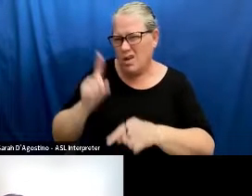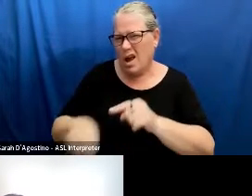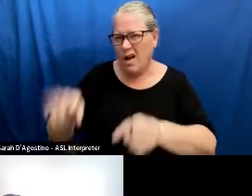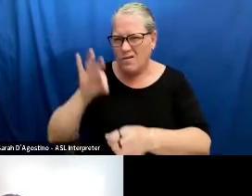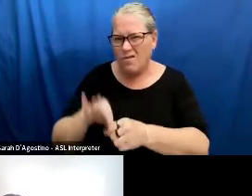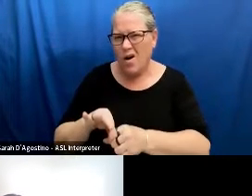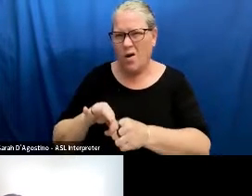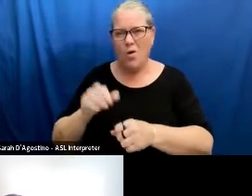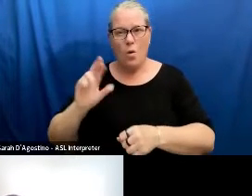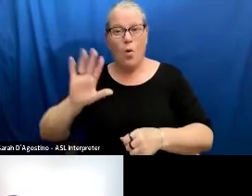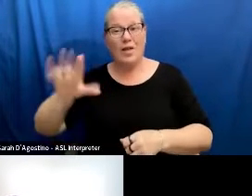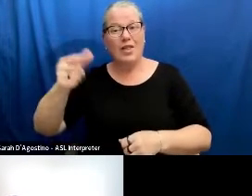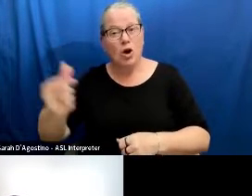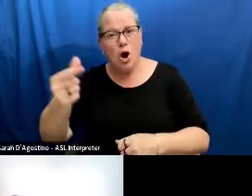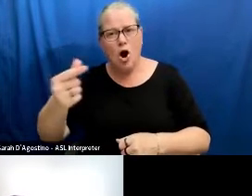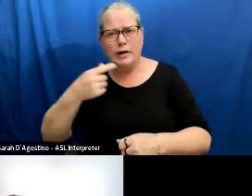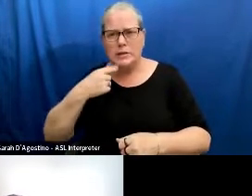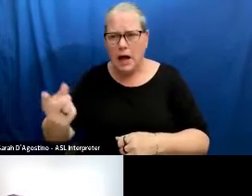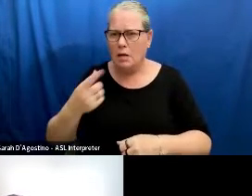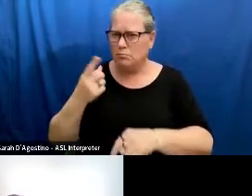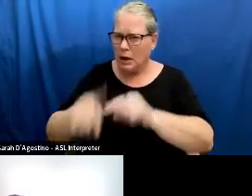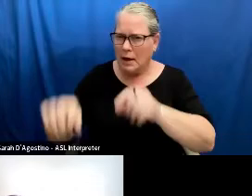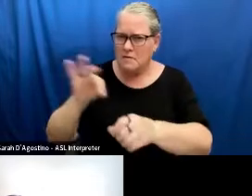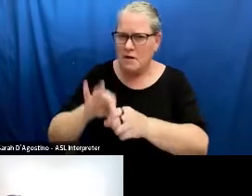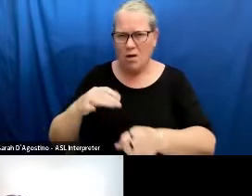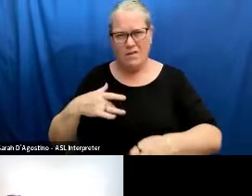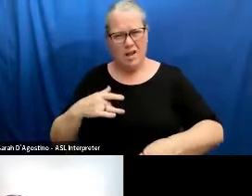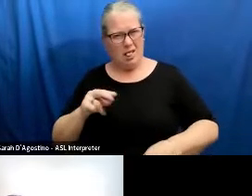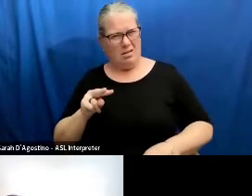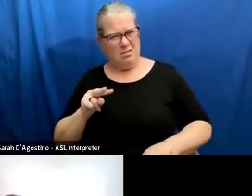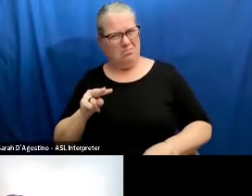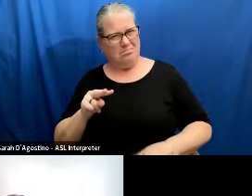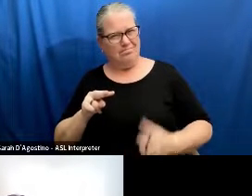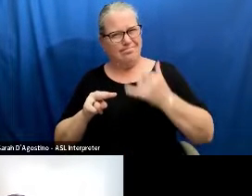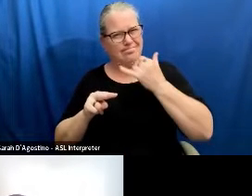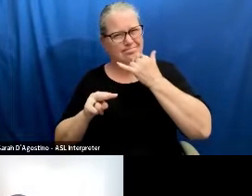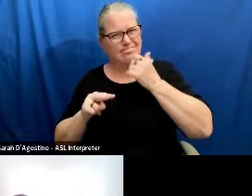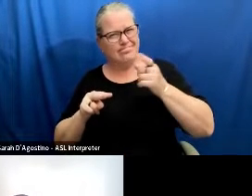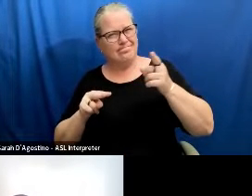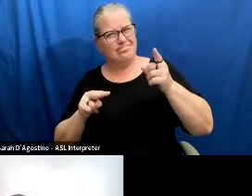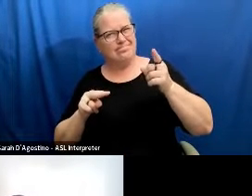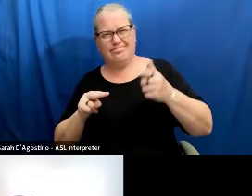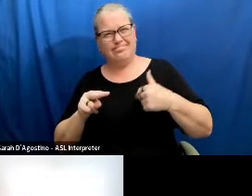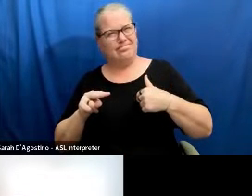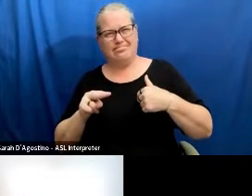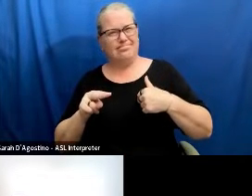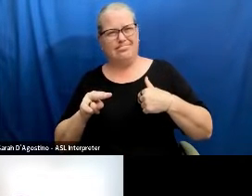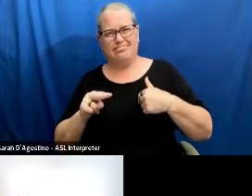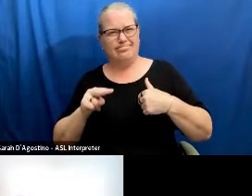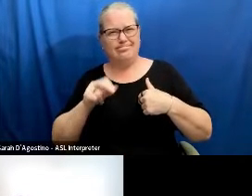have the right to vote they're welcome to contact disability rights connecticut to ask questions